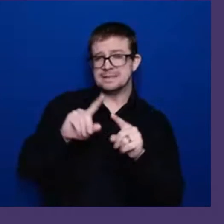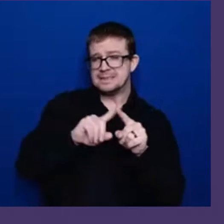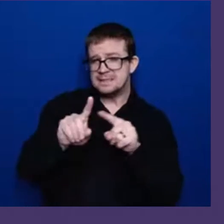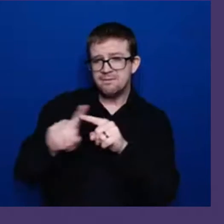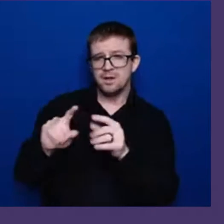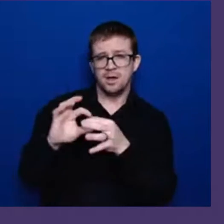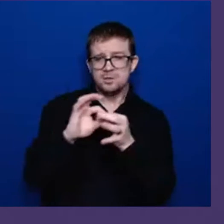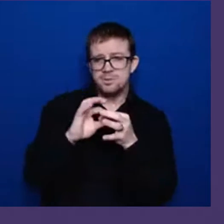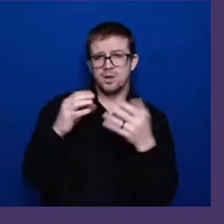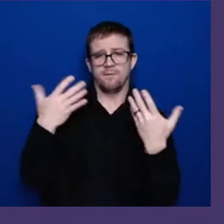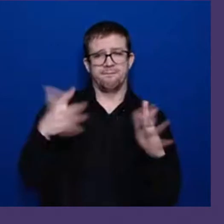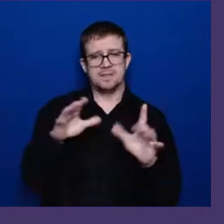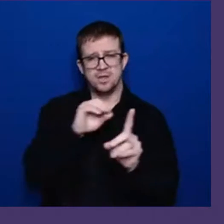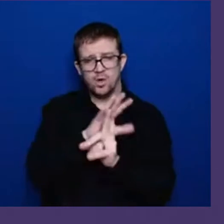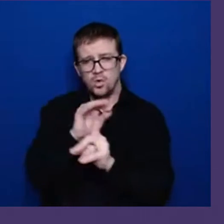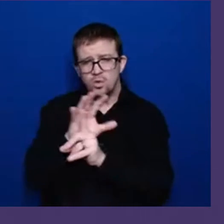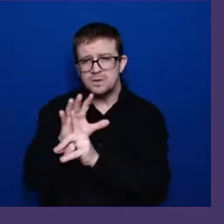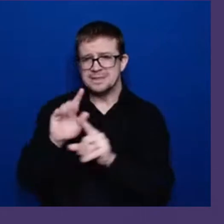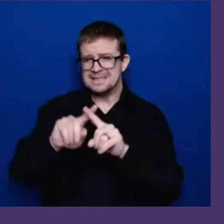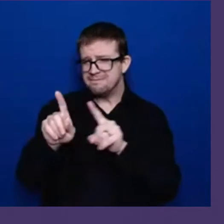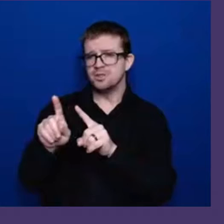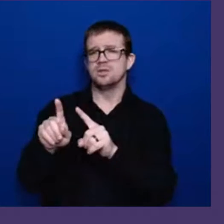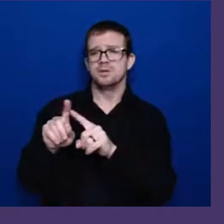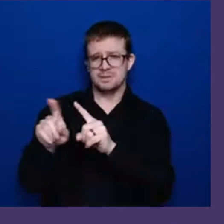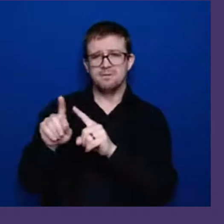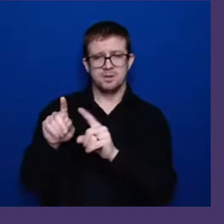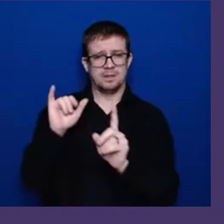I think embracing that fully and